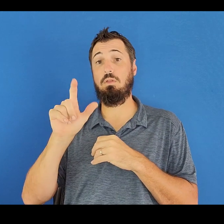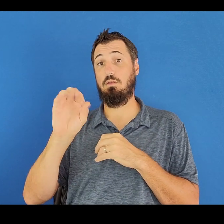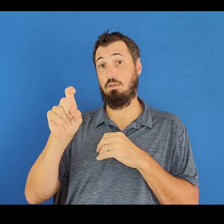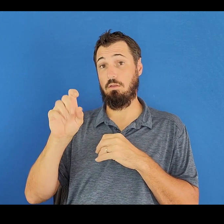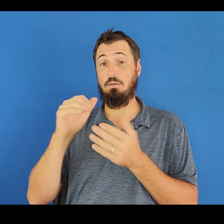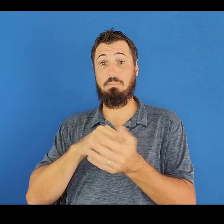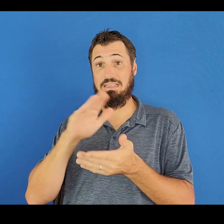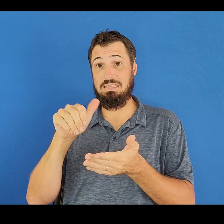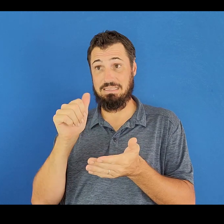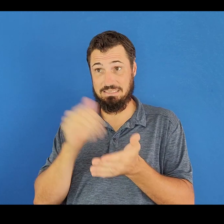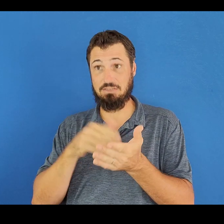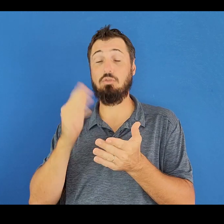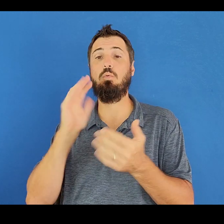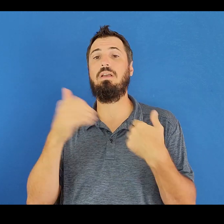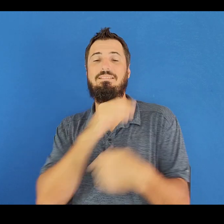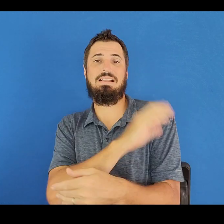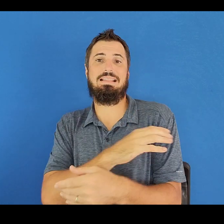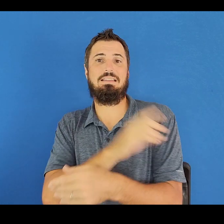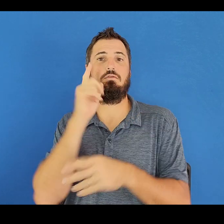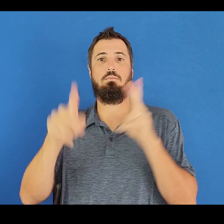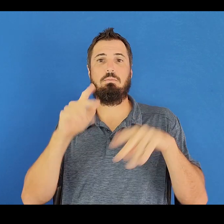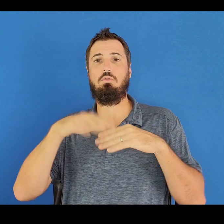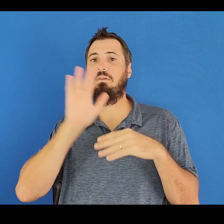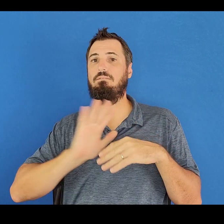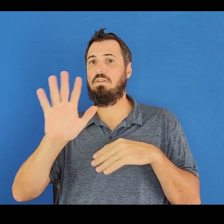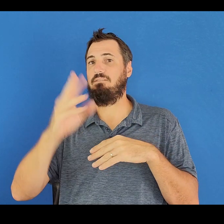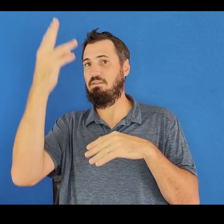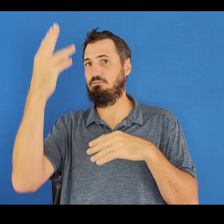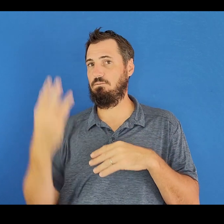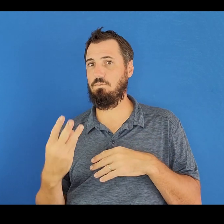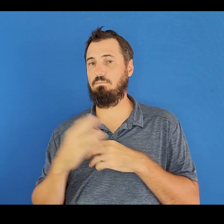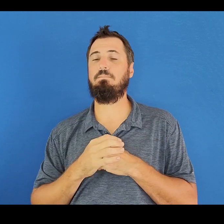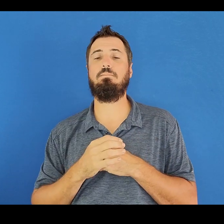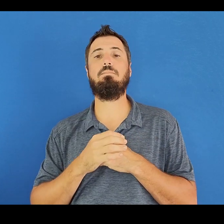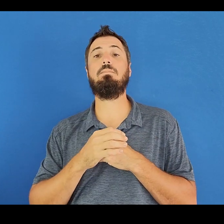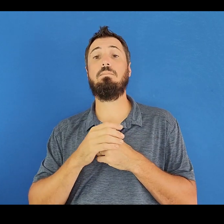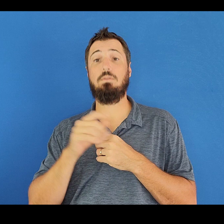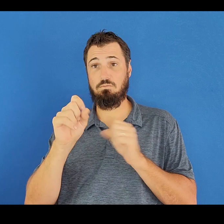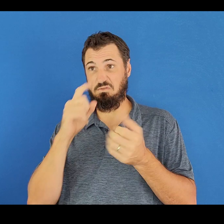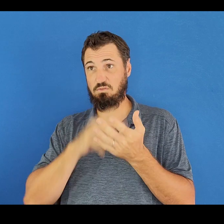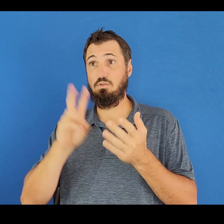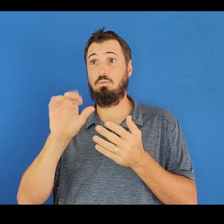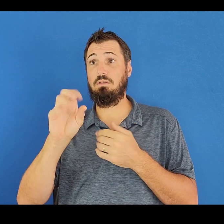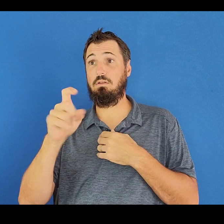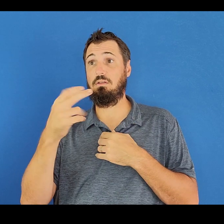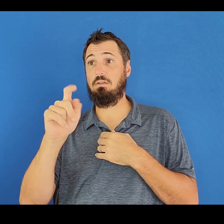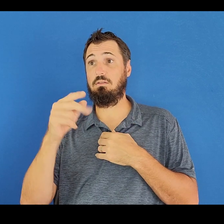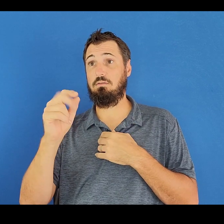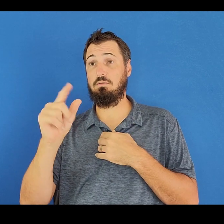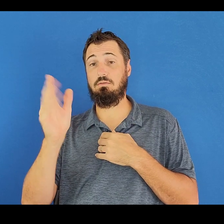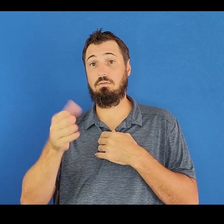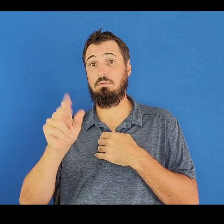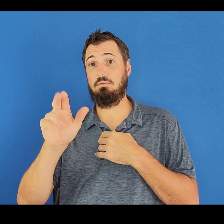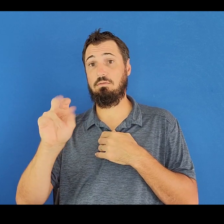Center holds clinics for ages 5 and older every Wednesday. For more information visit wilcoxhealth.org/vaccine.